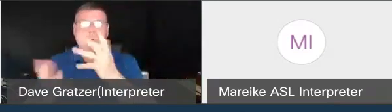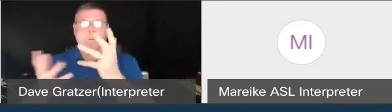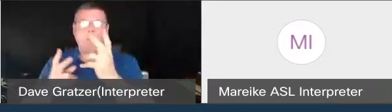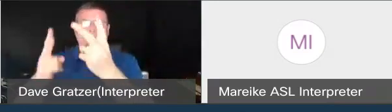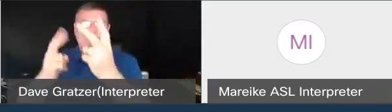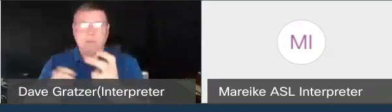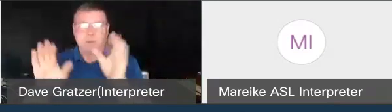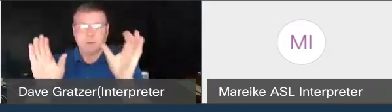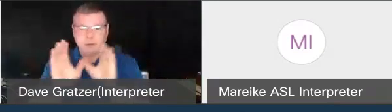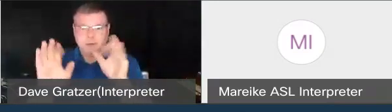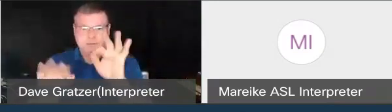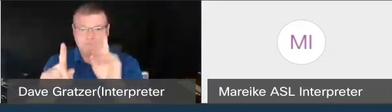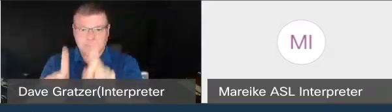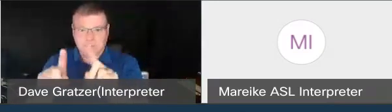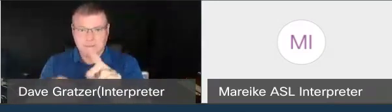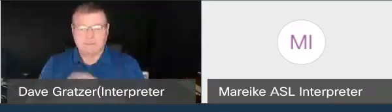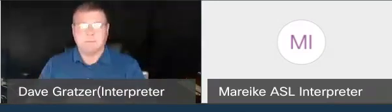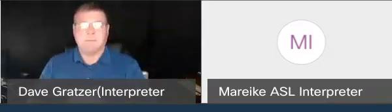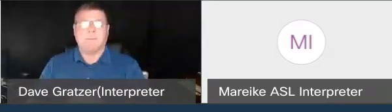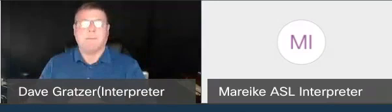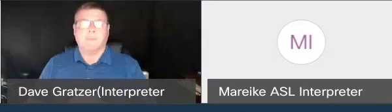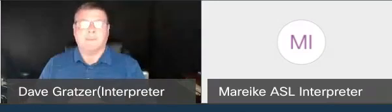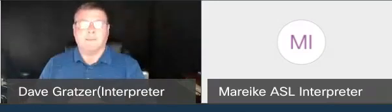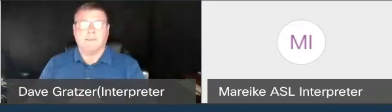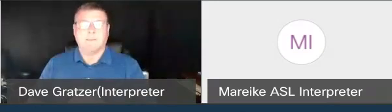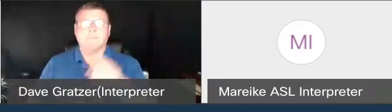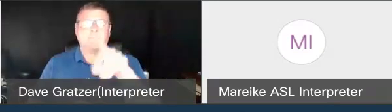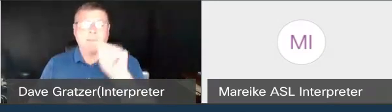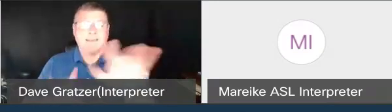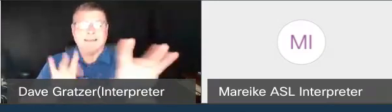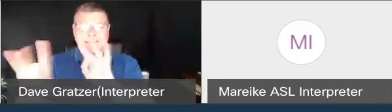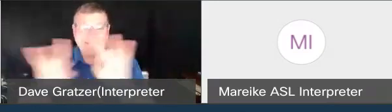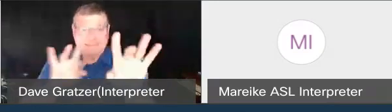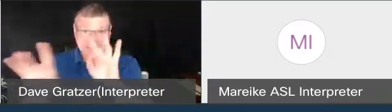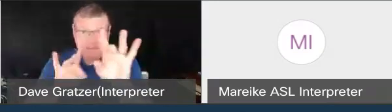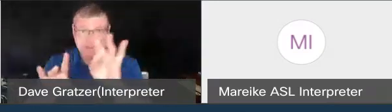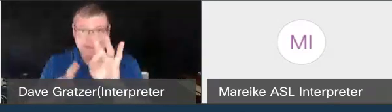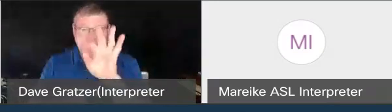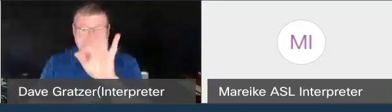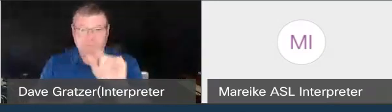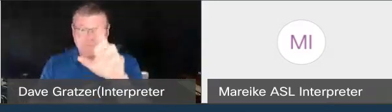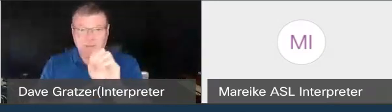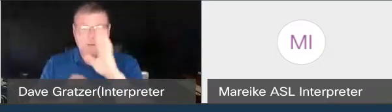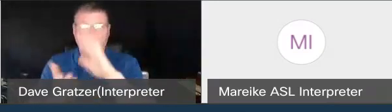the certificate of attendance. You can, um, select the file inside the box, it'll turn dark gray,